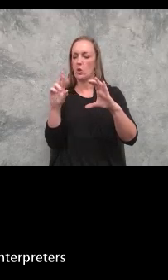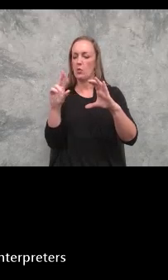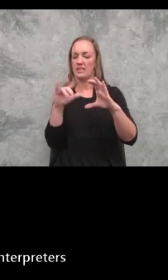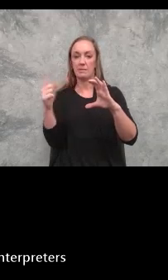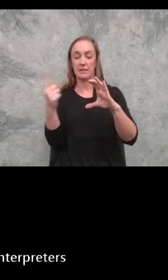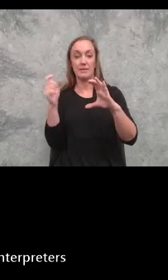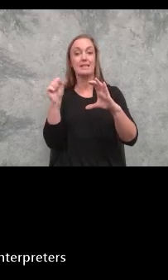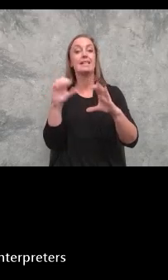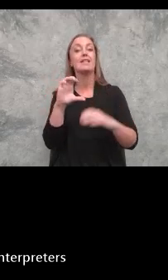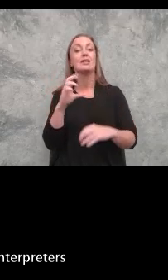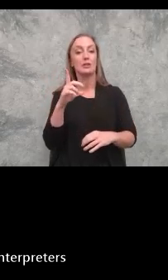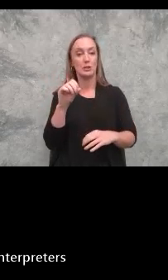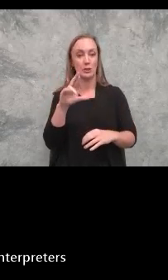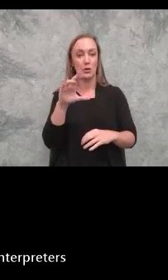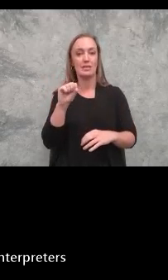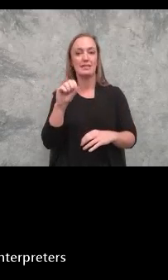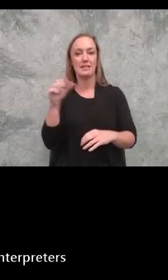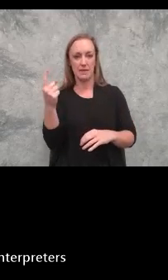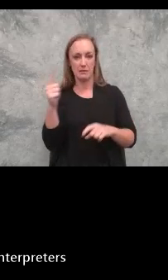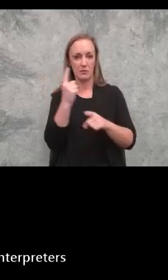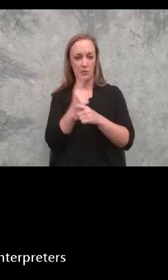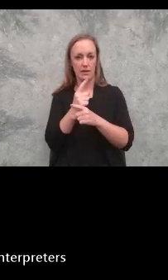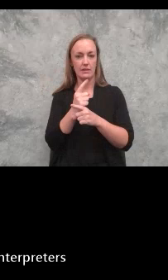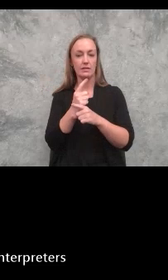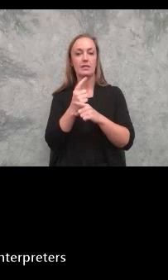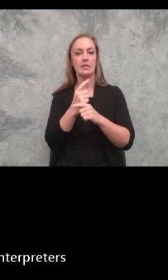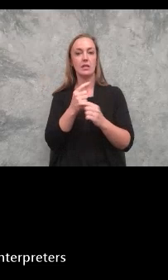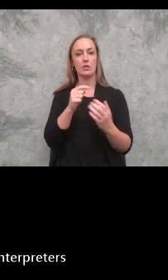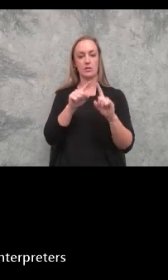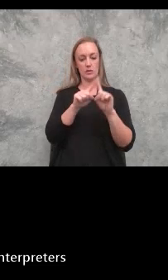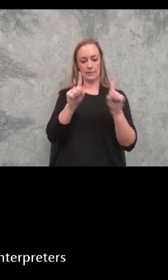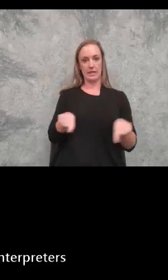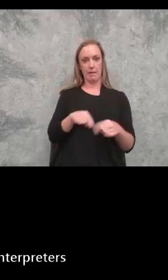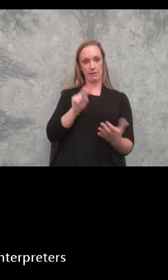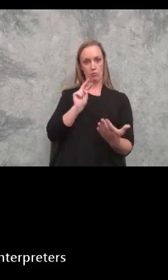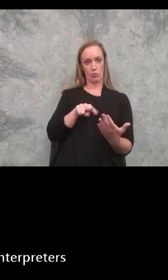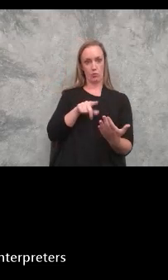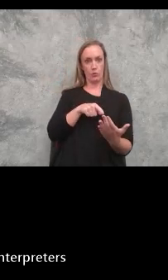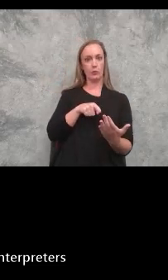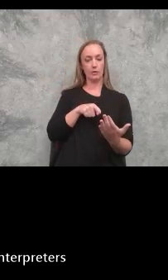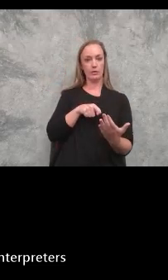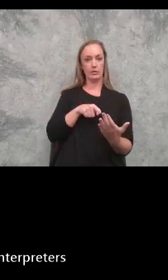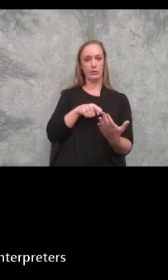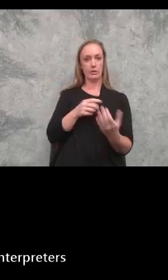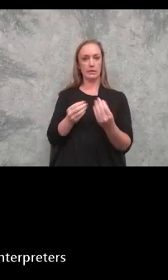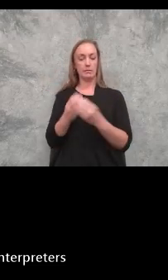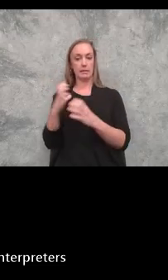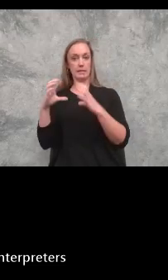“It was chlora something! So if you look on your tablets for me guys in the plant cell labeling